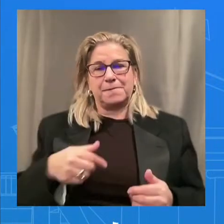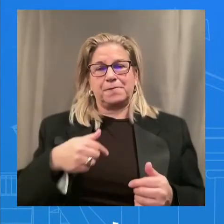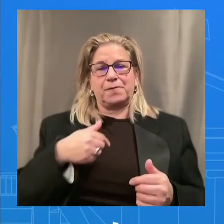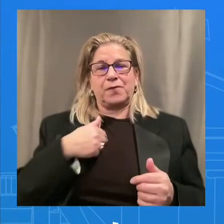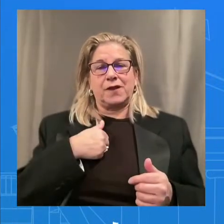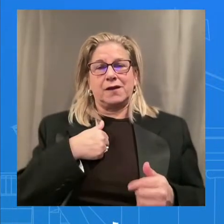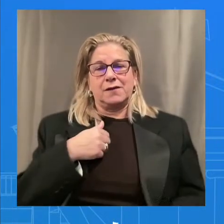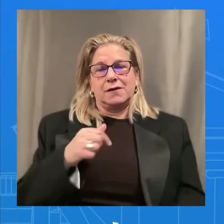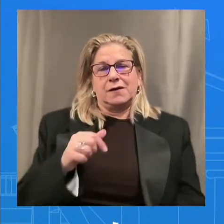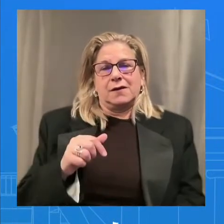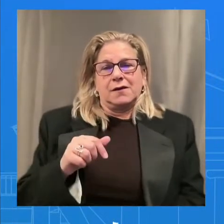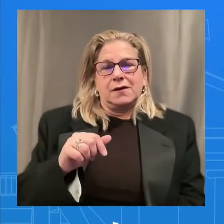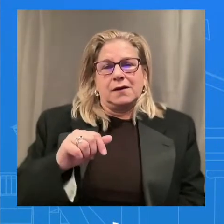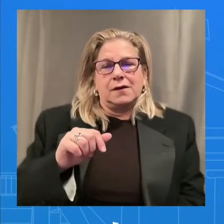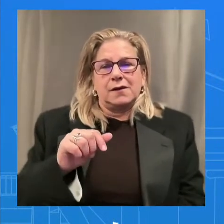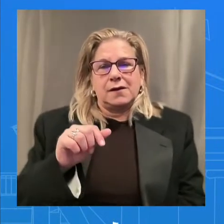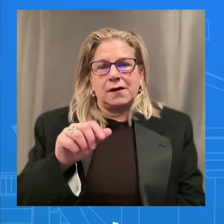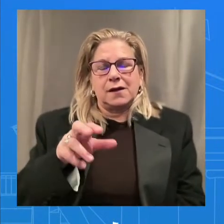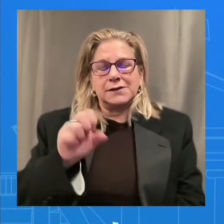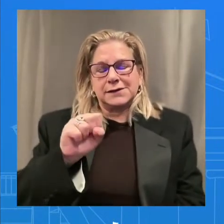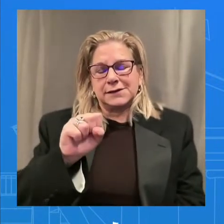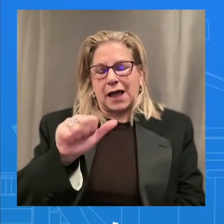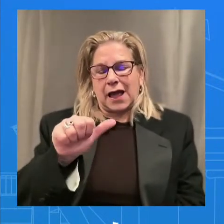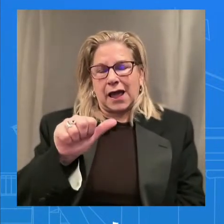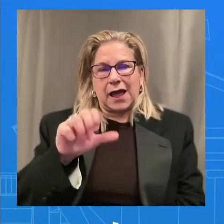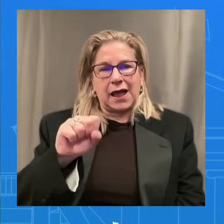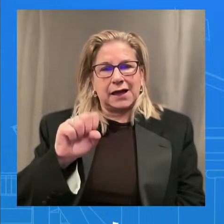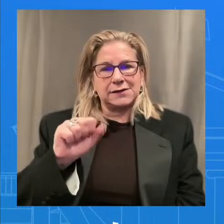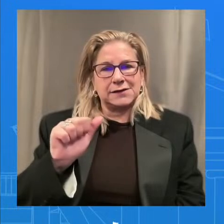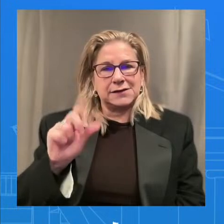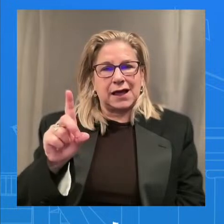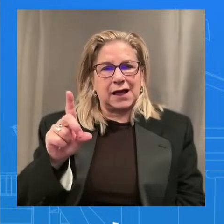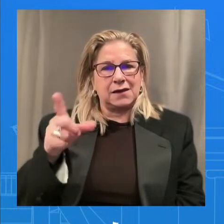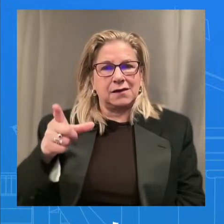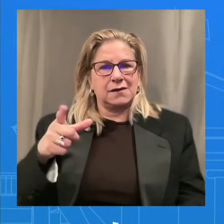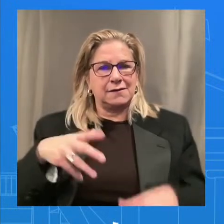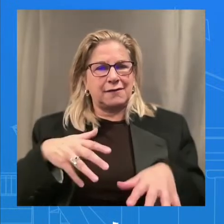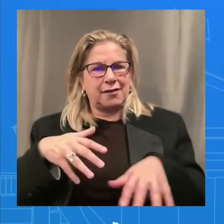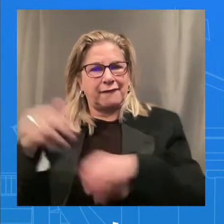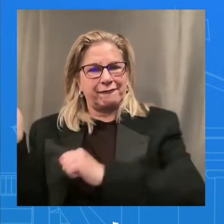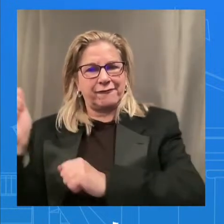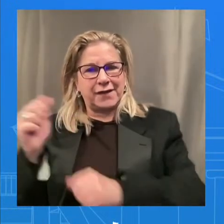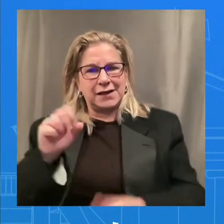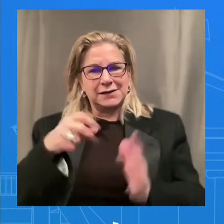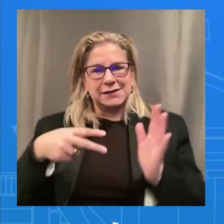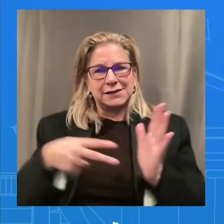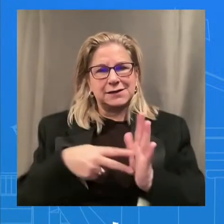for a hostage deal and ceasefire in Gaza. The president spoke with Prime Minister Netanyahu yesterday,